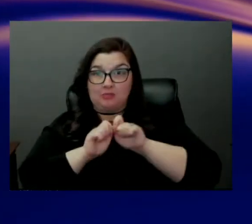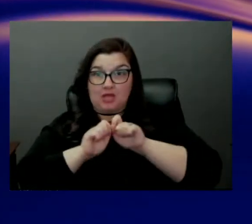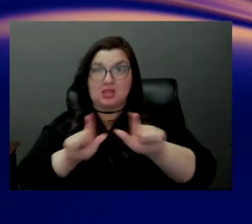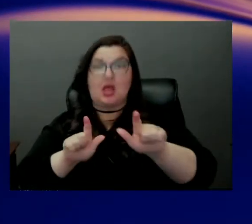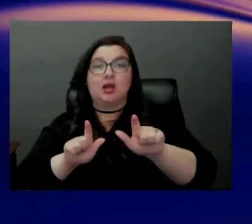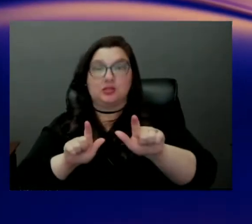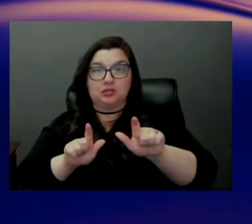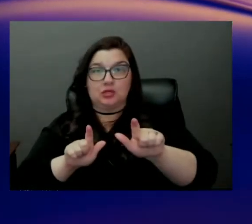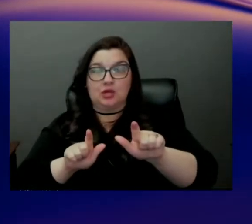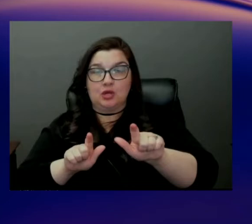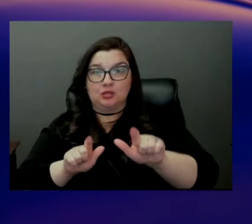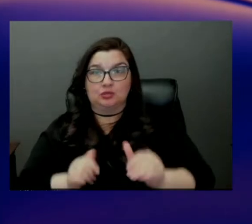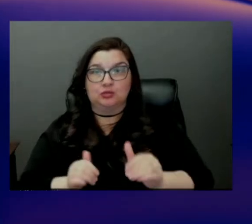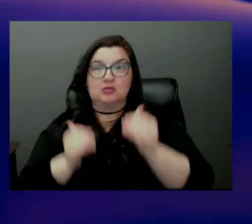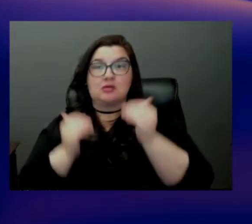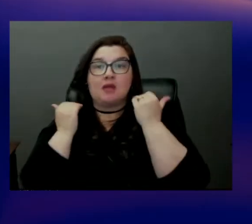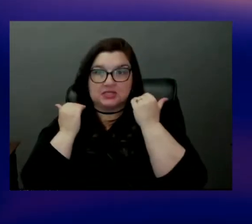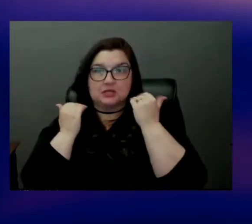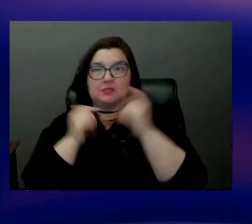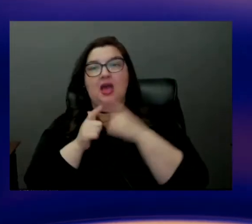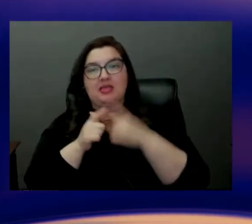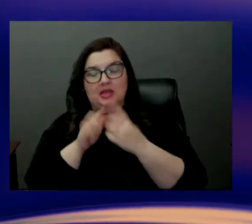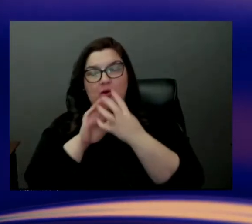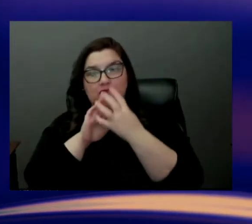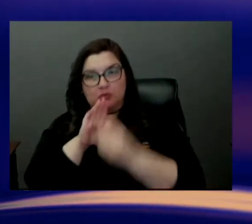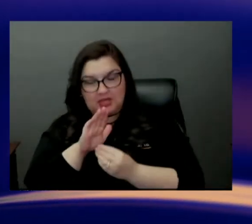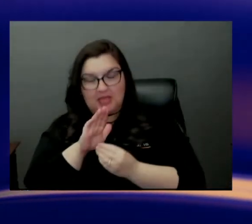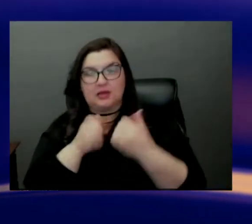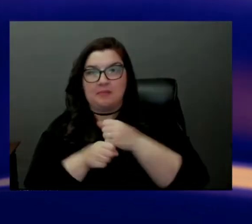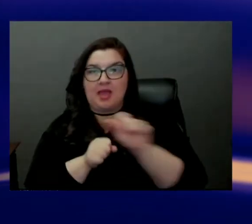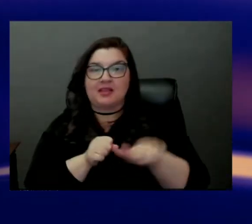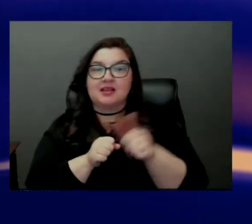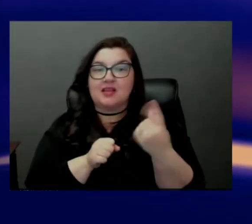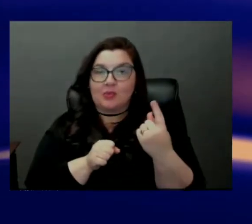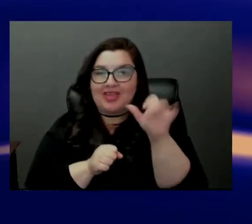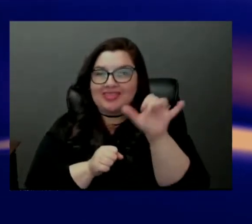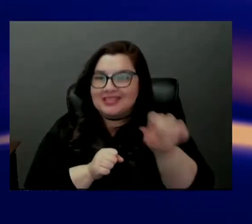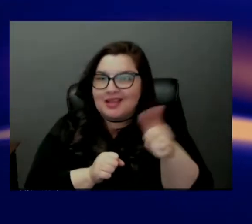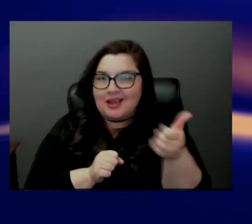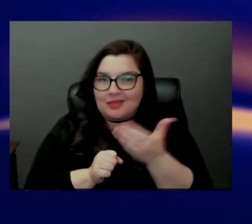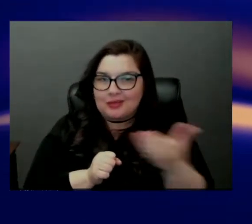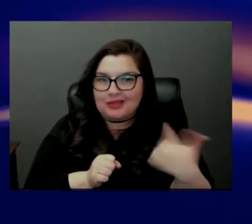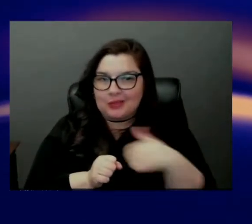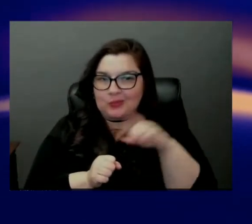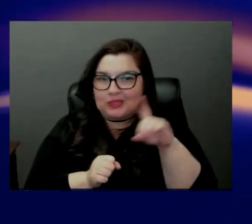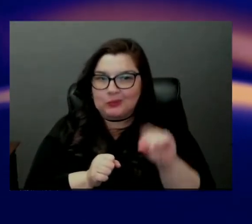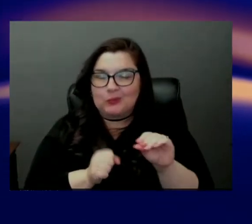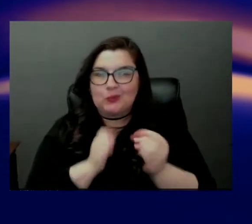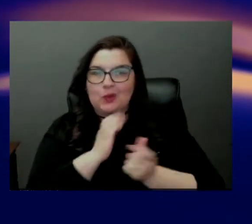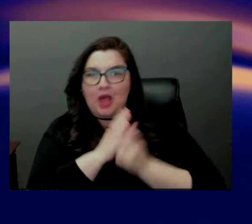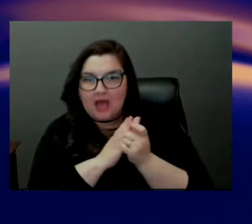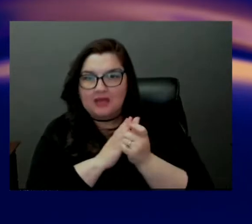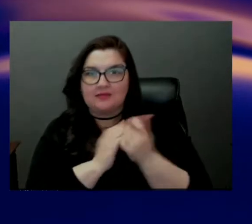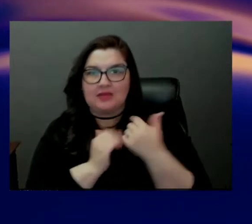and then we have to replenish it and make another one. And that's another cool thing that we do automatically. And so if you've got a pool of five snapshots